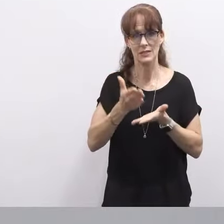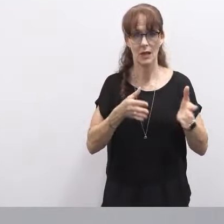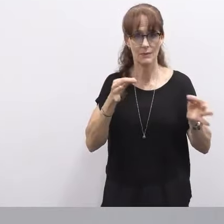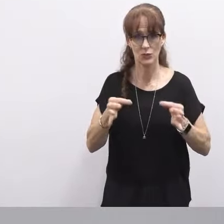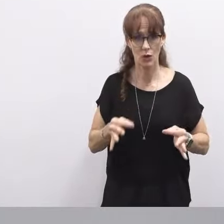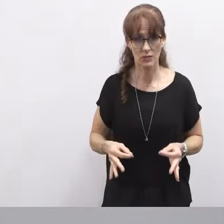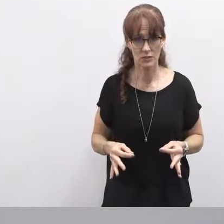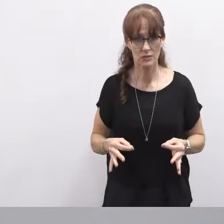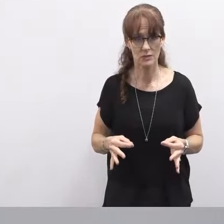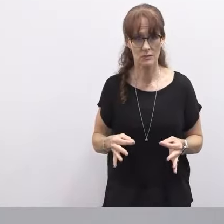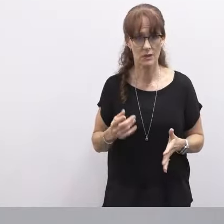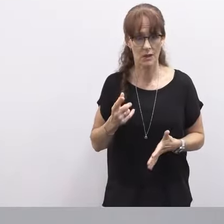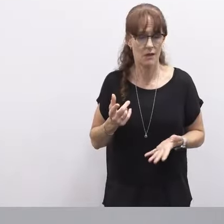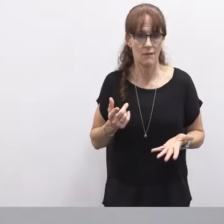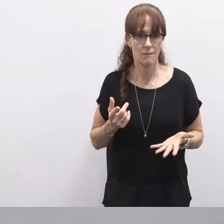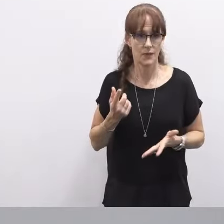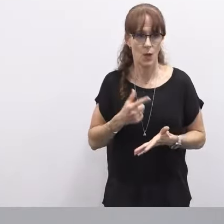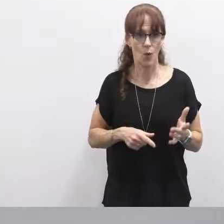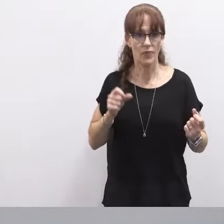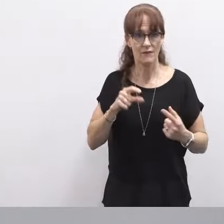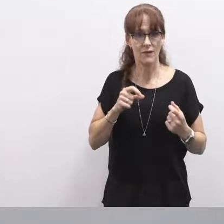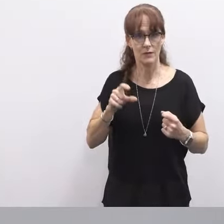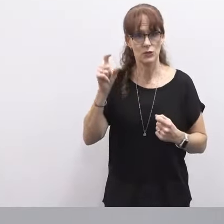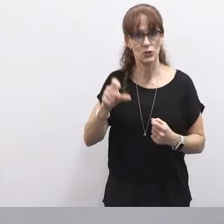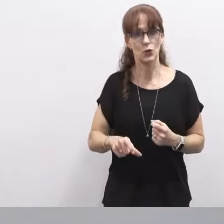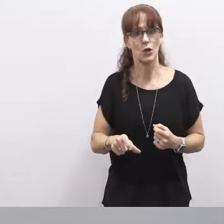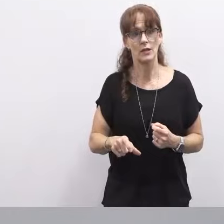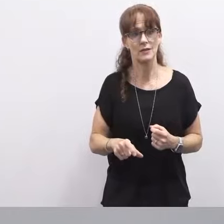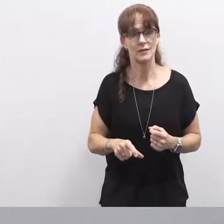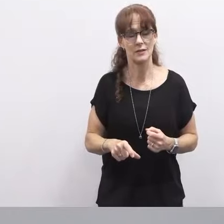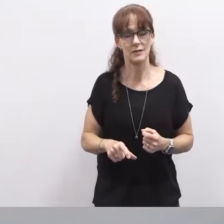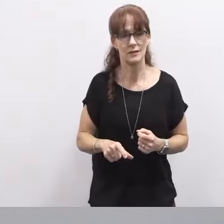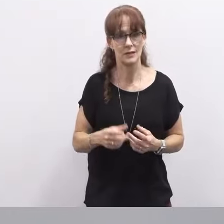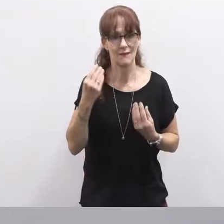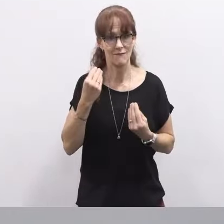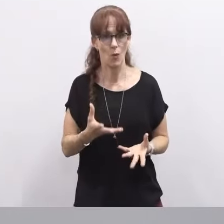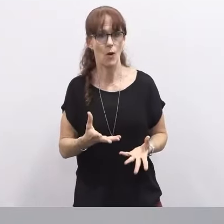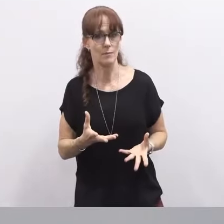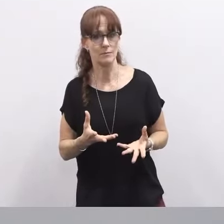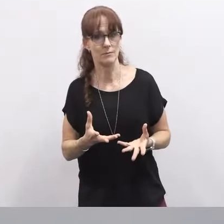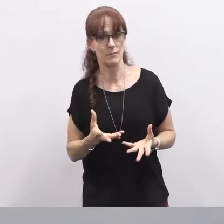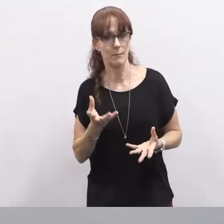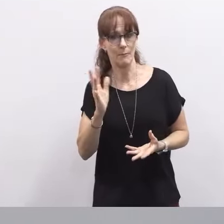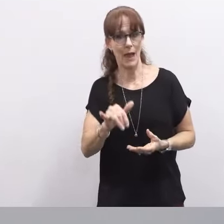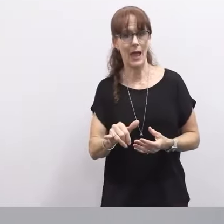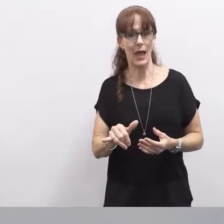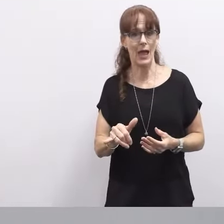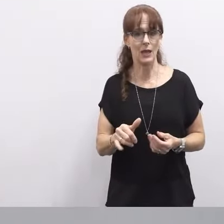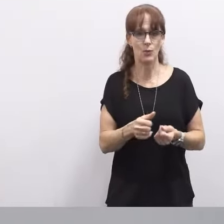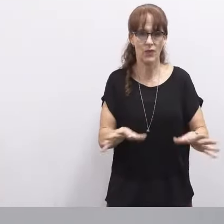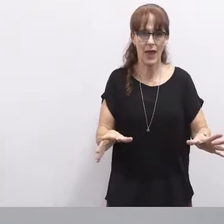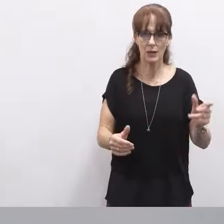as to what their feedback should be informed by, without us telling them which map,